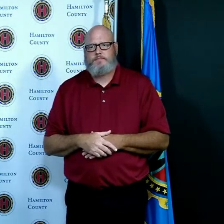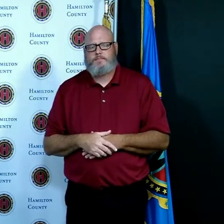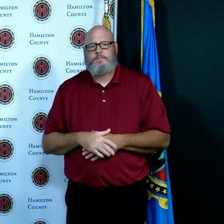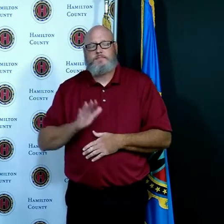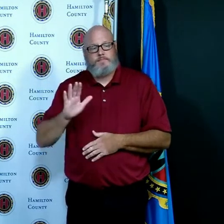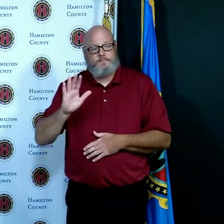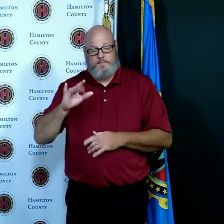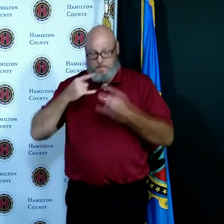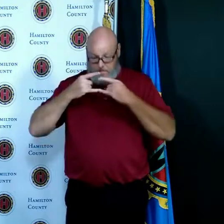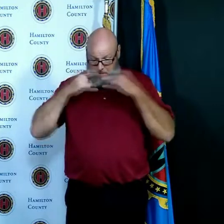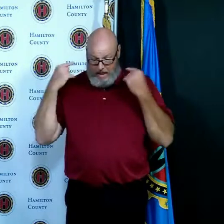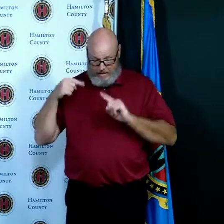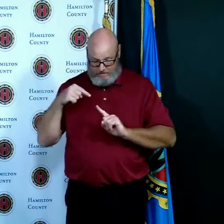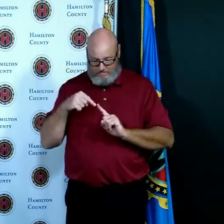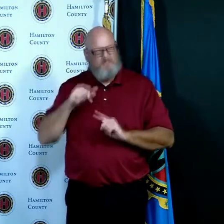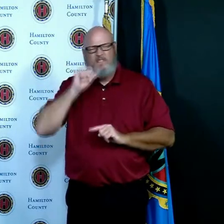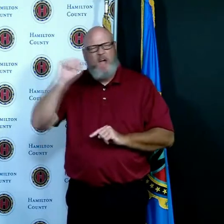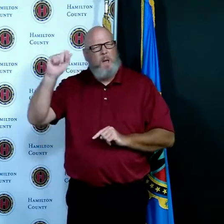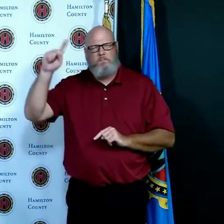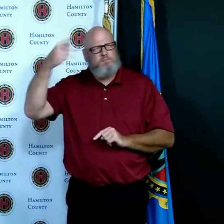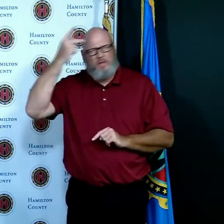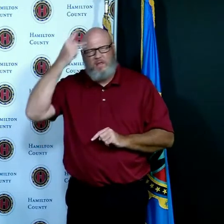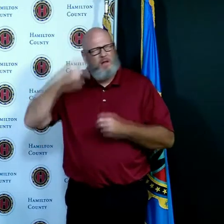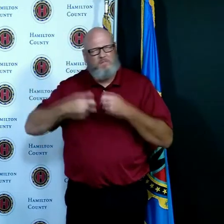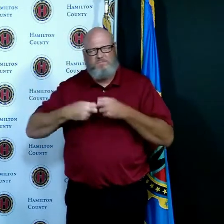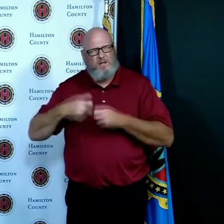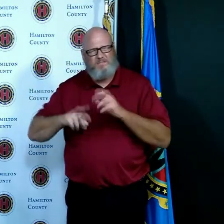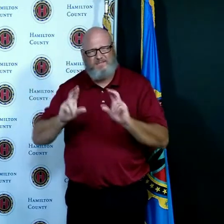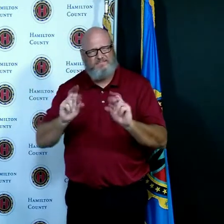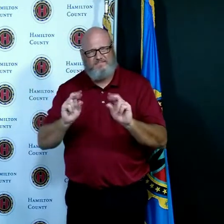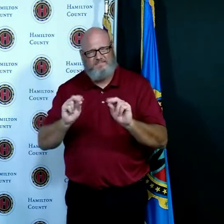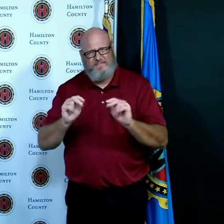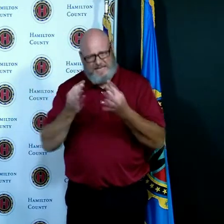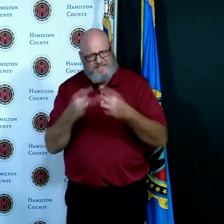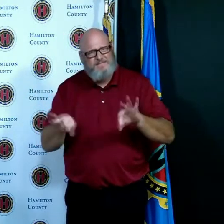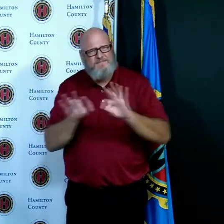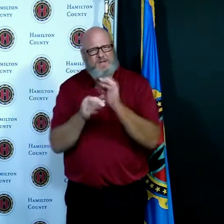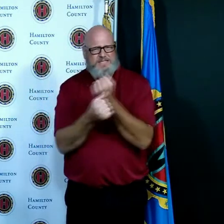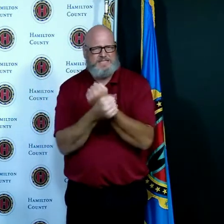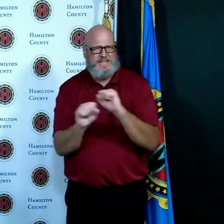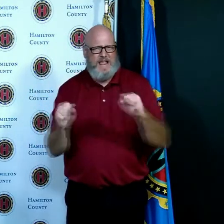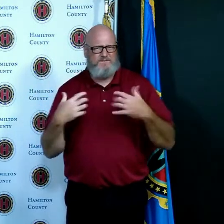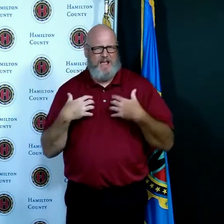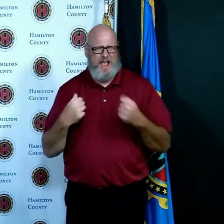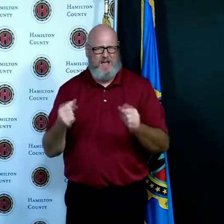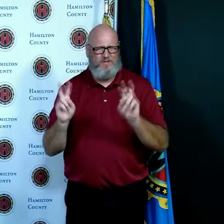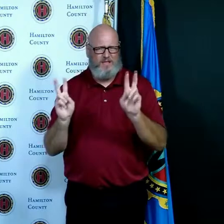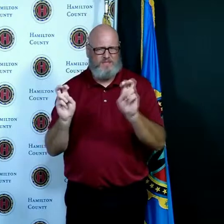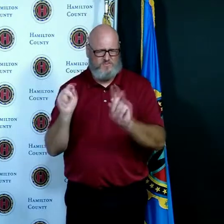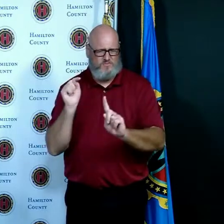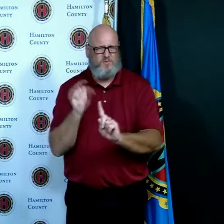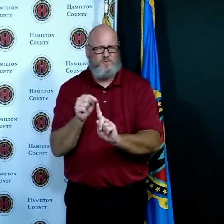important it is to wear your mask and make it acceptable to wear your mask when you're out in places that you might not normally do so